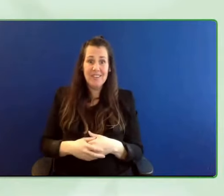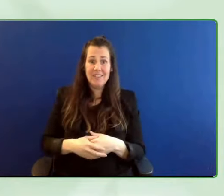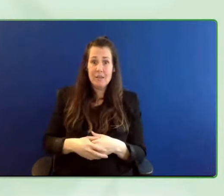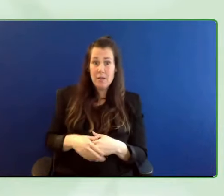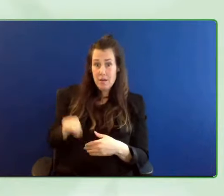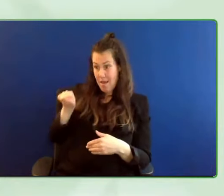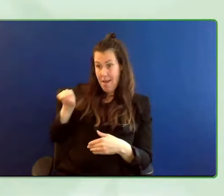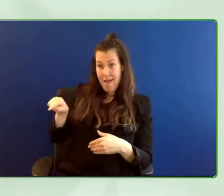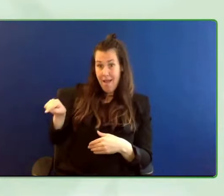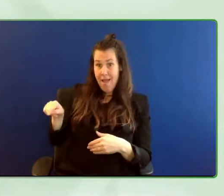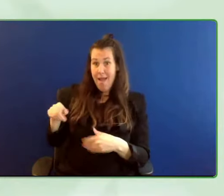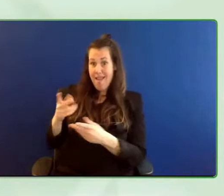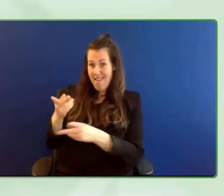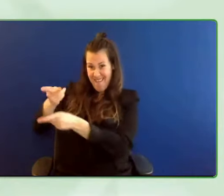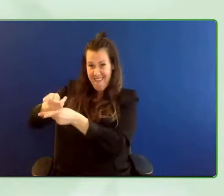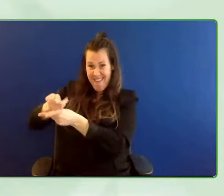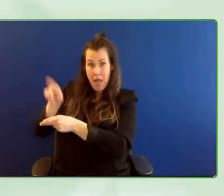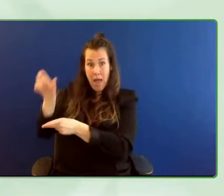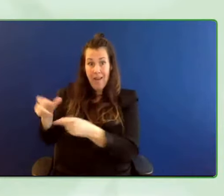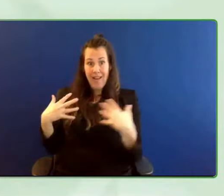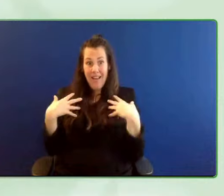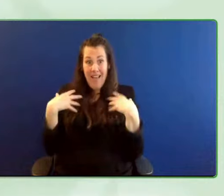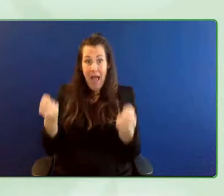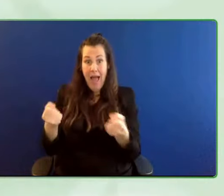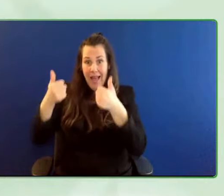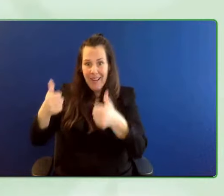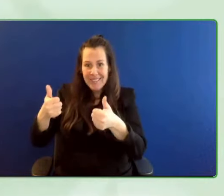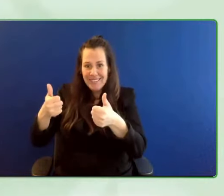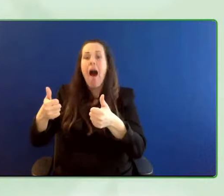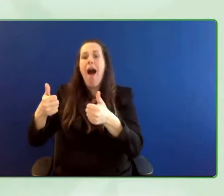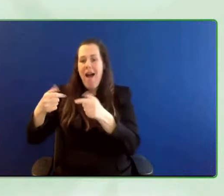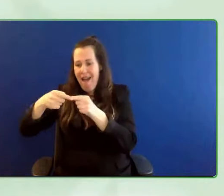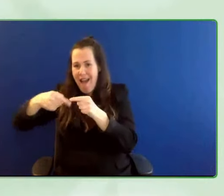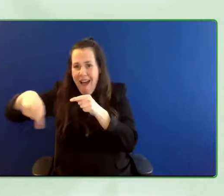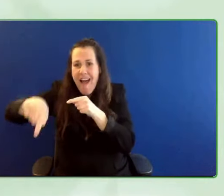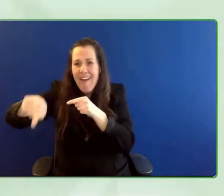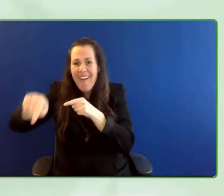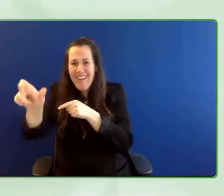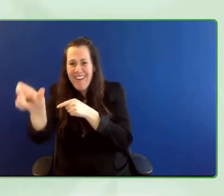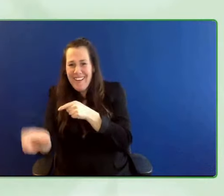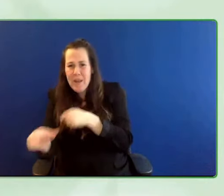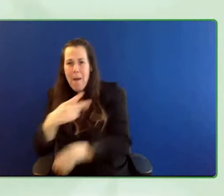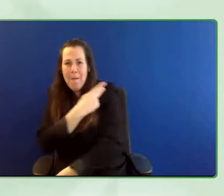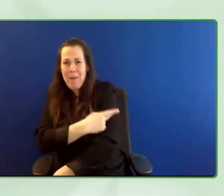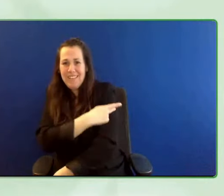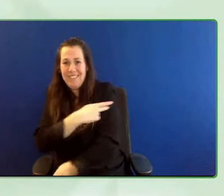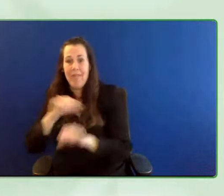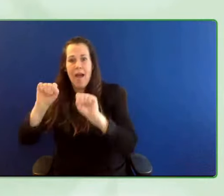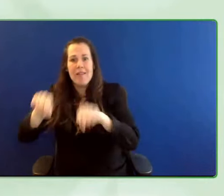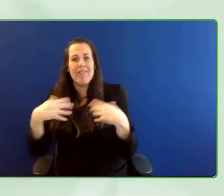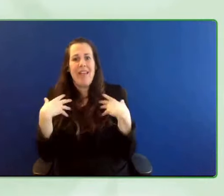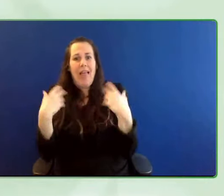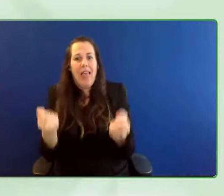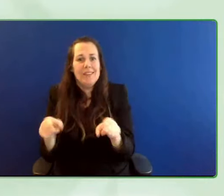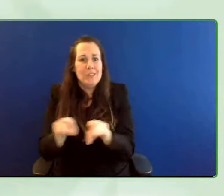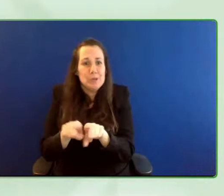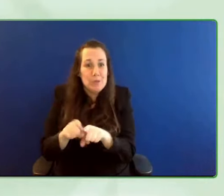I think the nature of caretakers as you have just framed it, it is not the most important